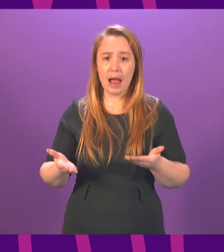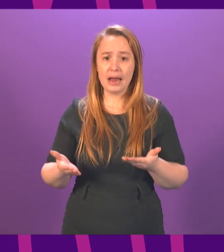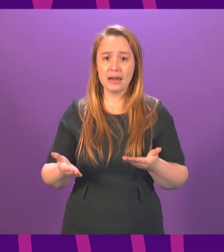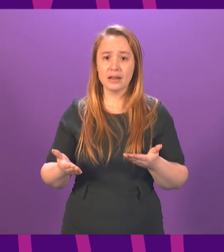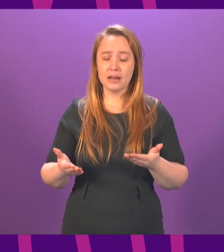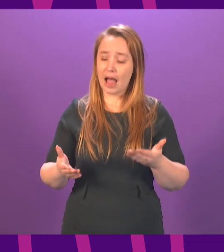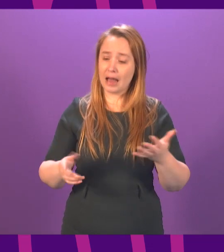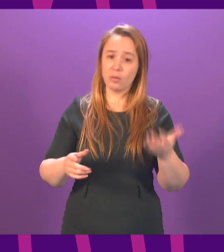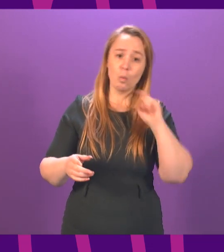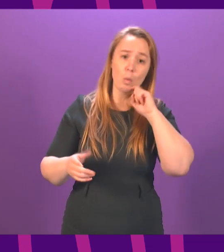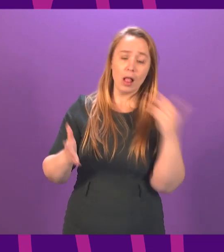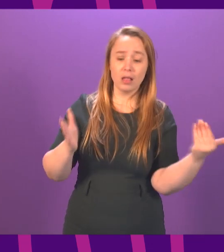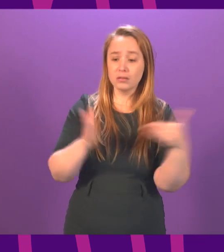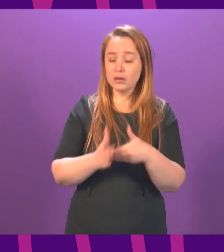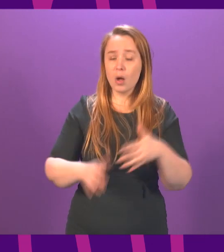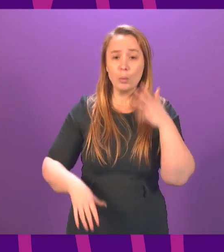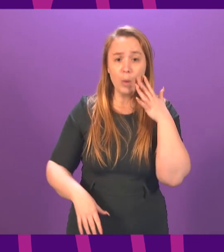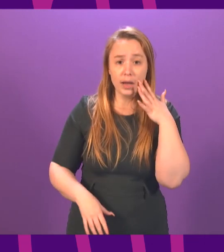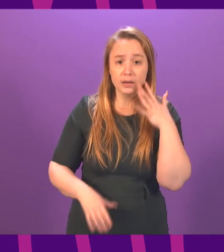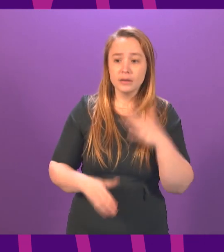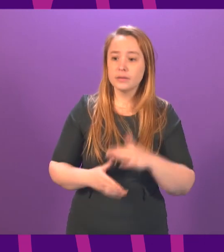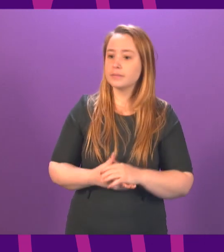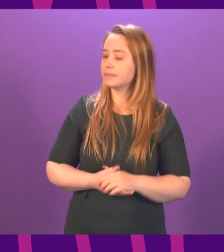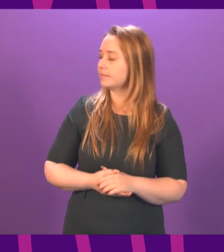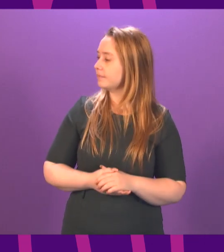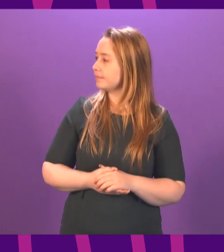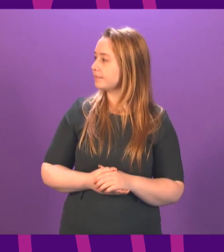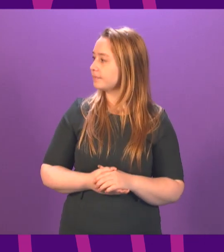The First Minister (Nicola Sturgeon): GPs and the vaccination centres that will